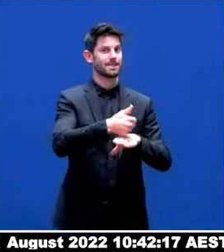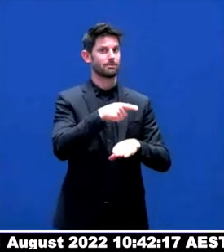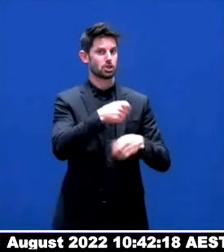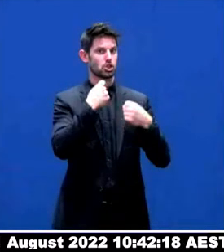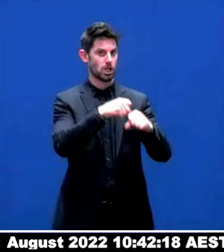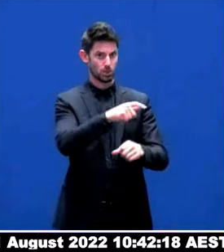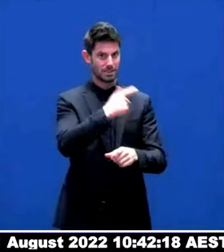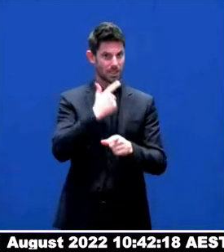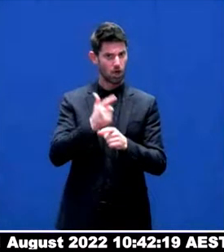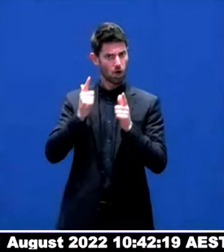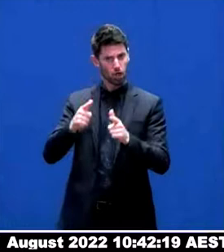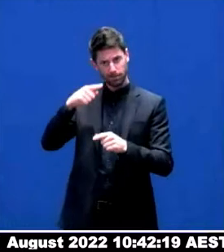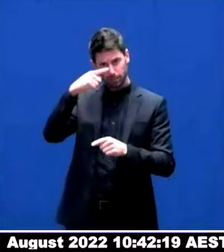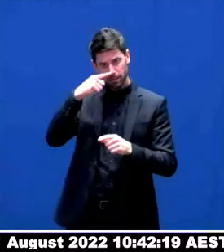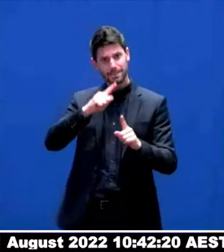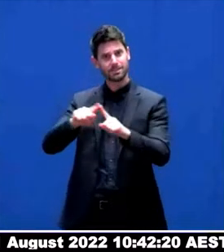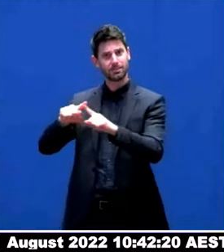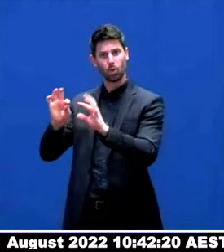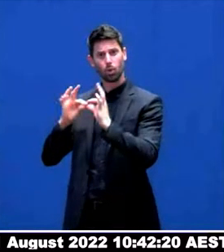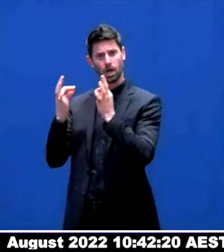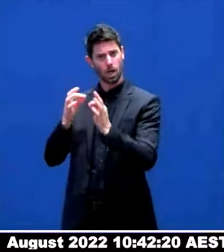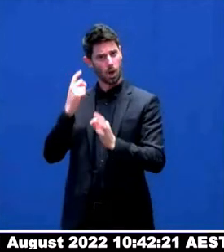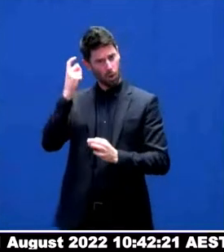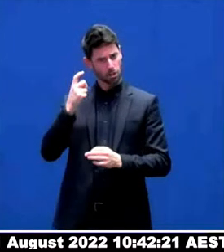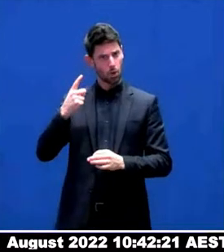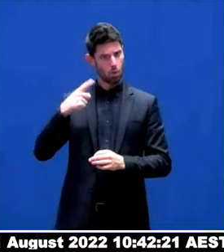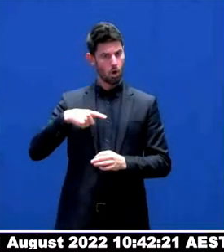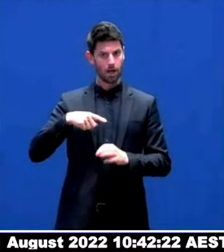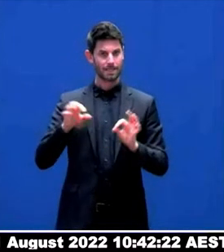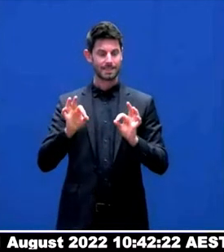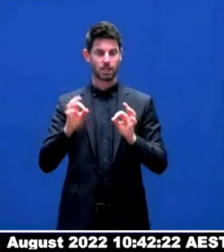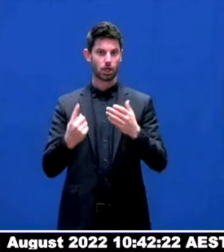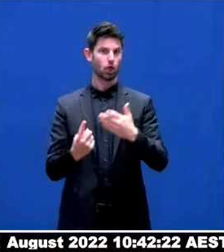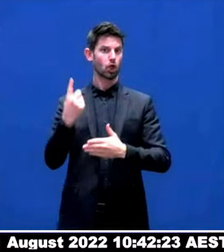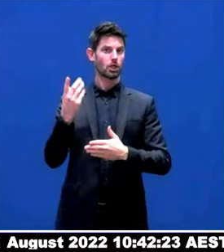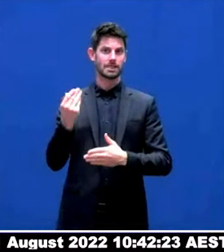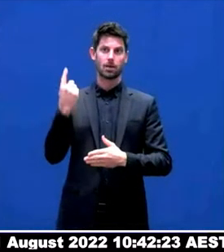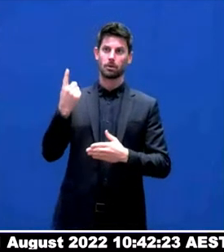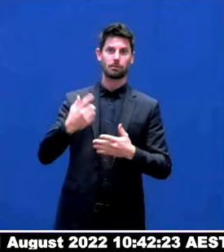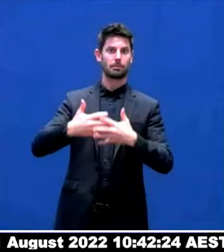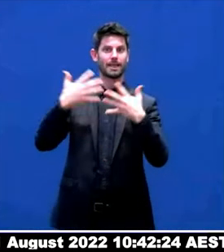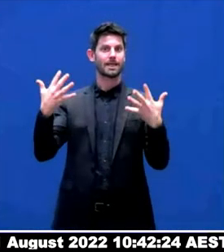organisations. Why do you think it didn't manage to produce suggestions that